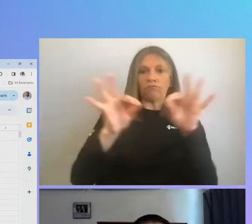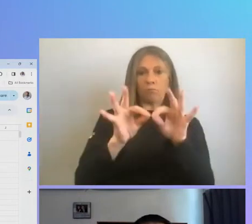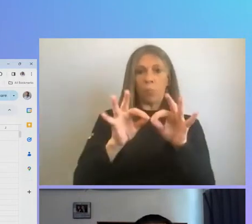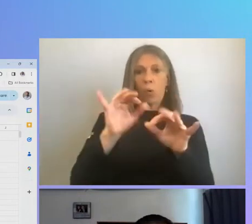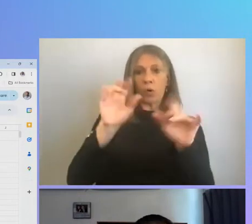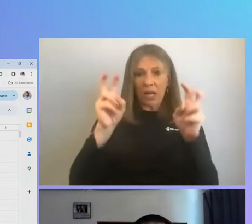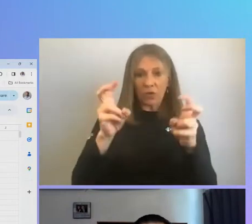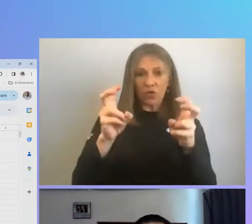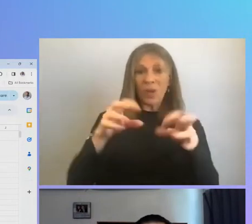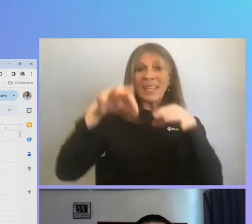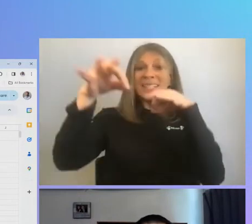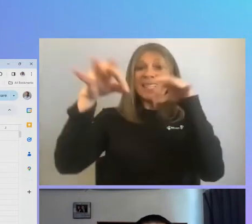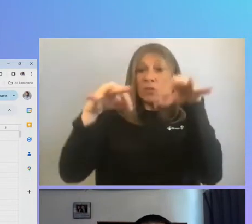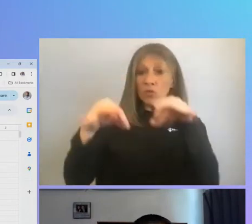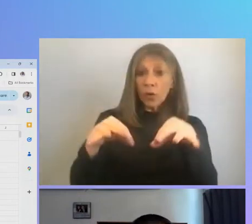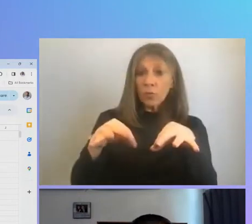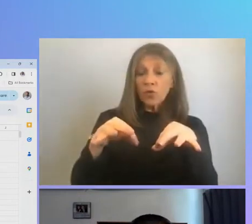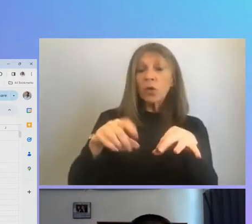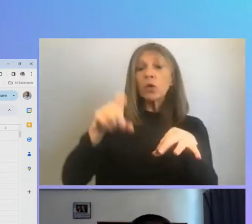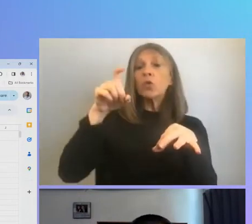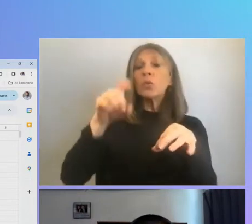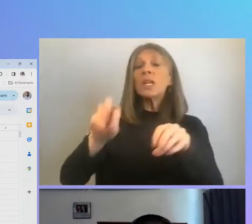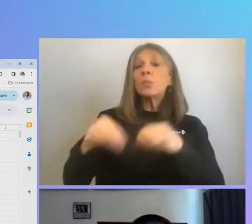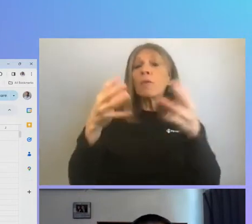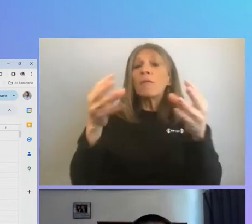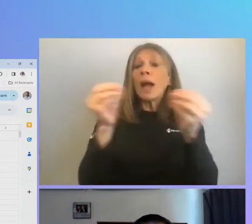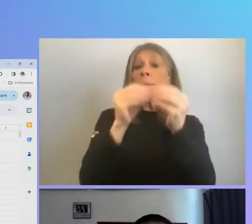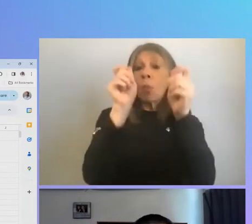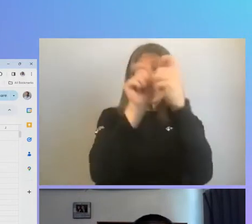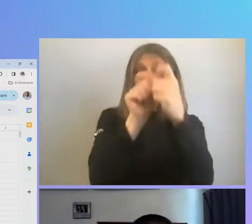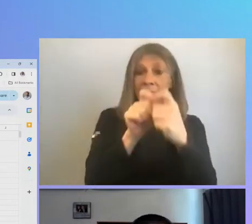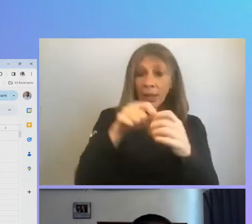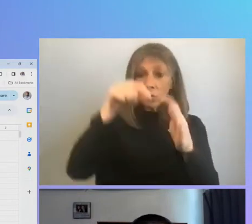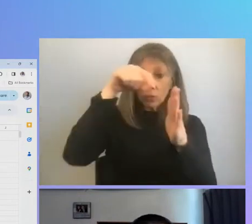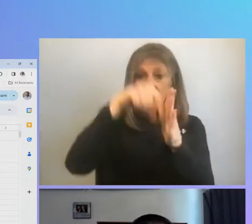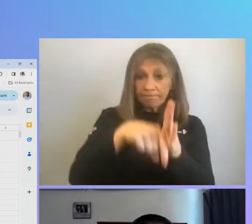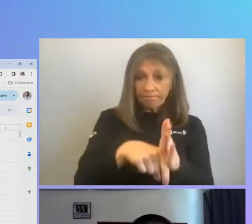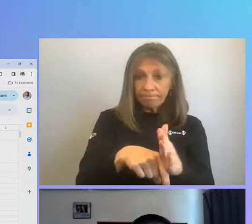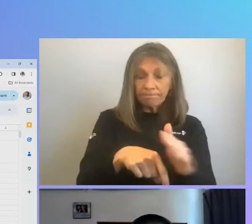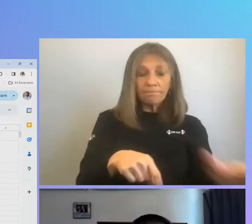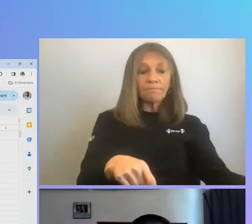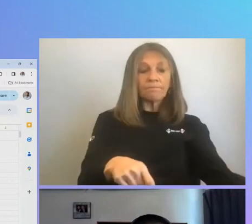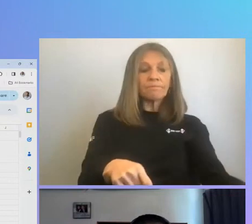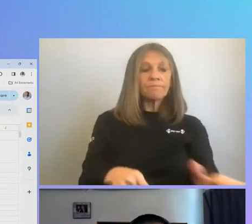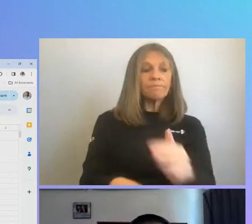description is where you need to provide more details. Text field